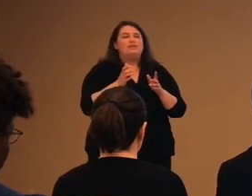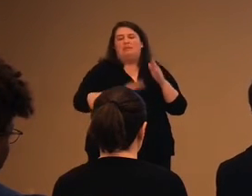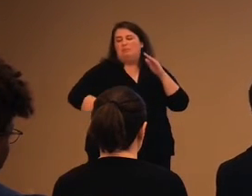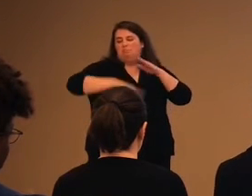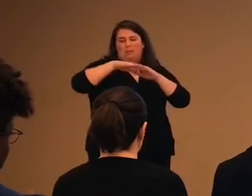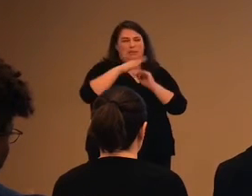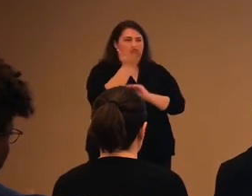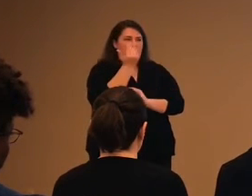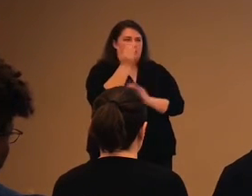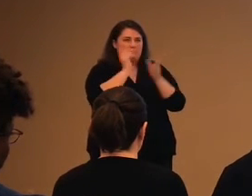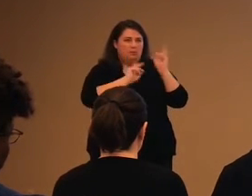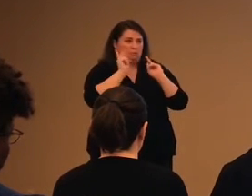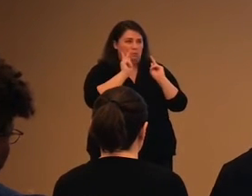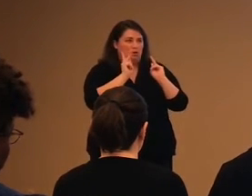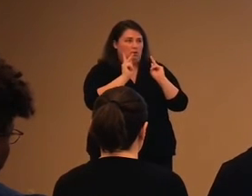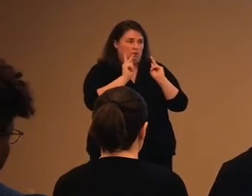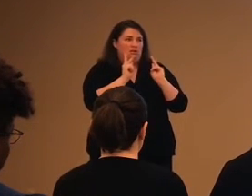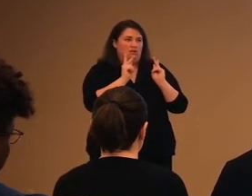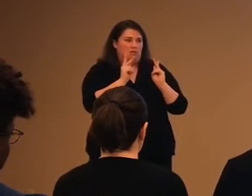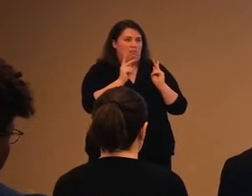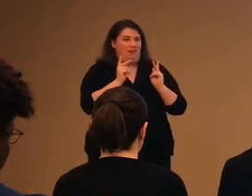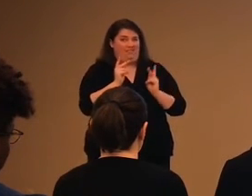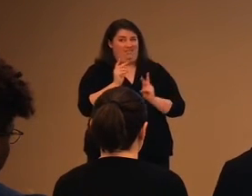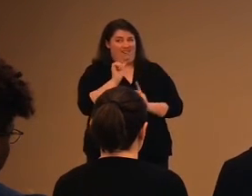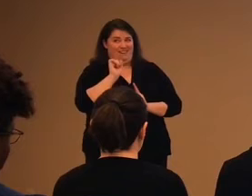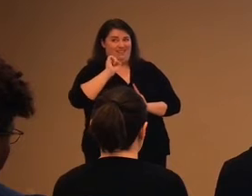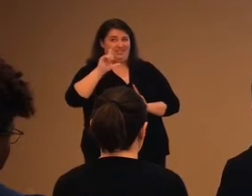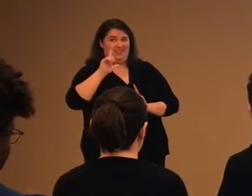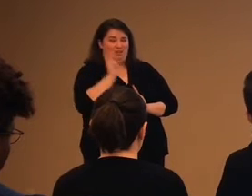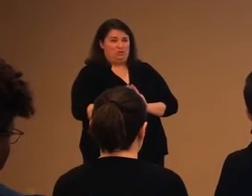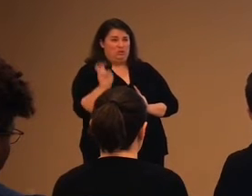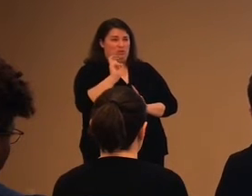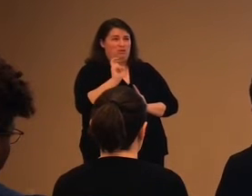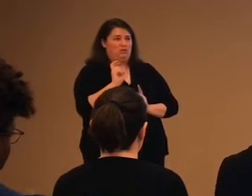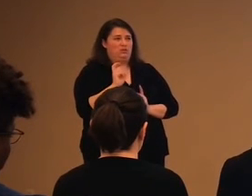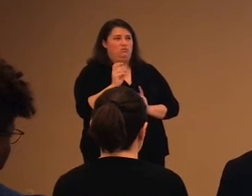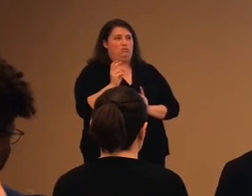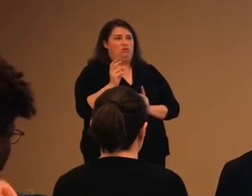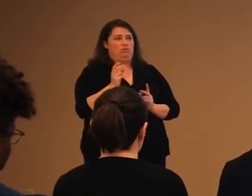So they can have a really good experience in the exhibit our